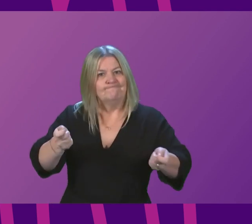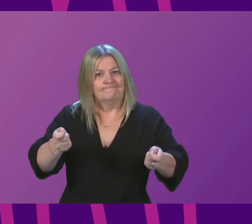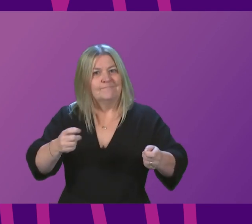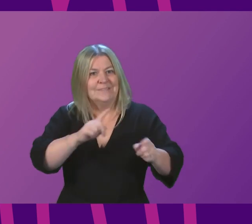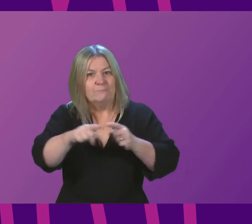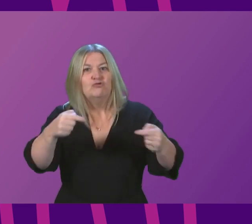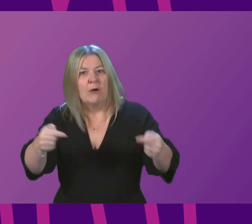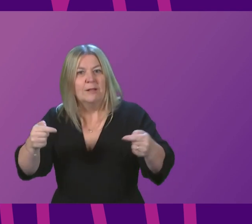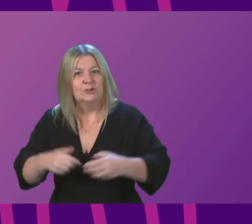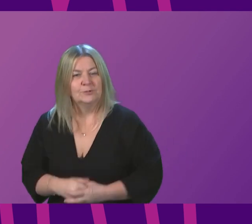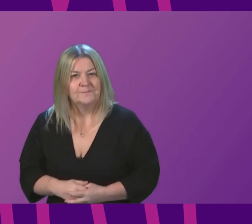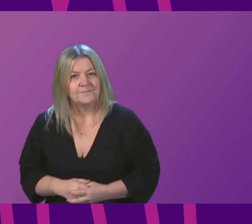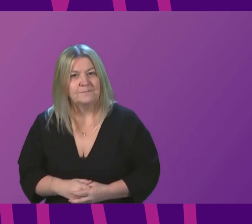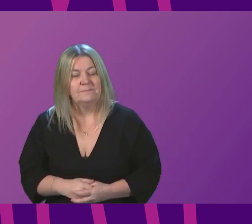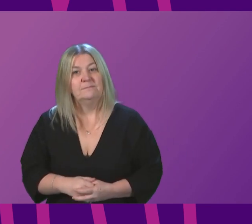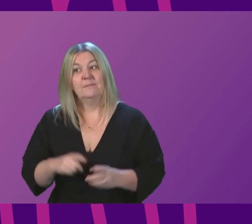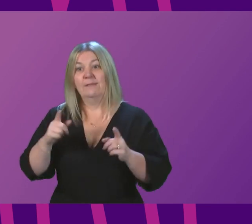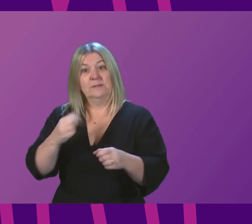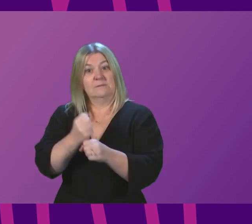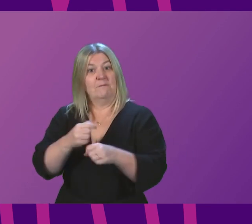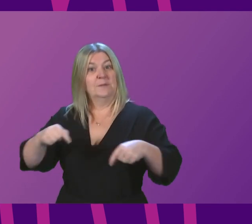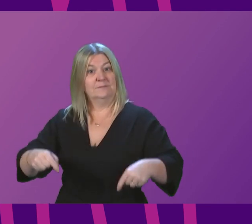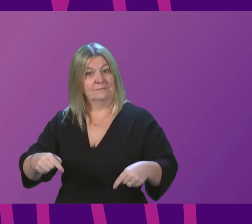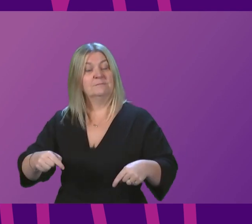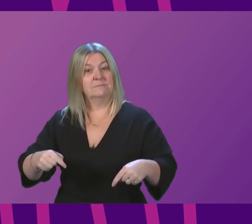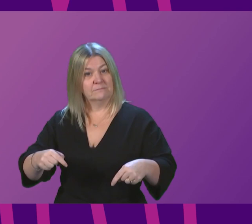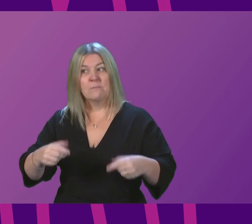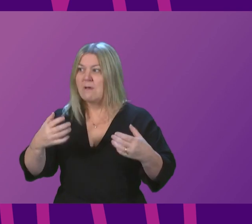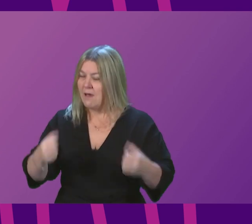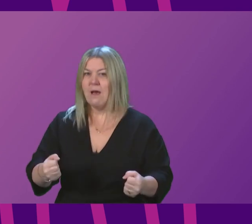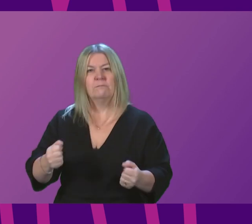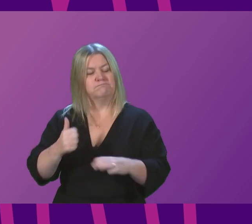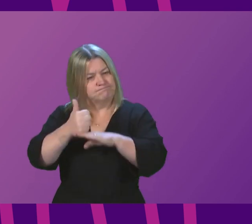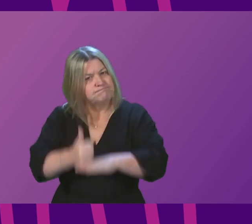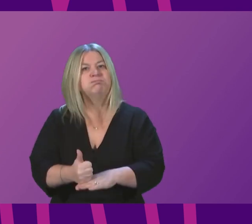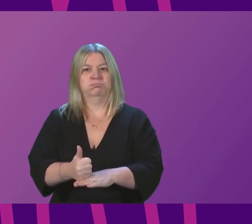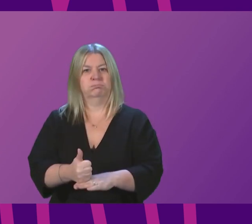The SNP Government has put in place the solid foundations to deal with those challenges.